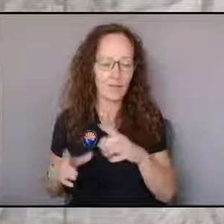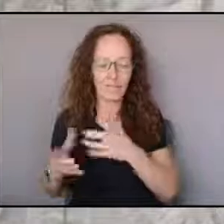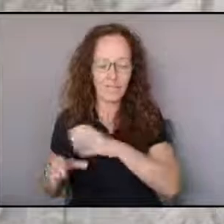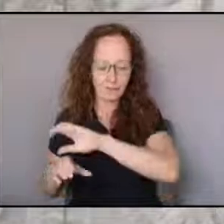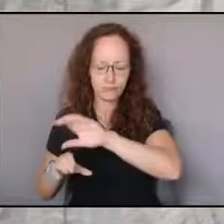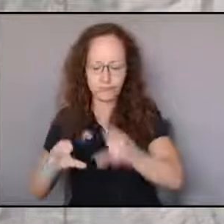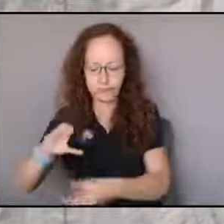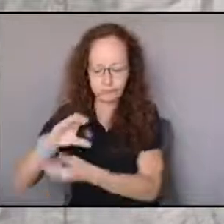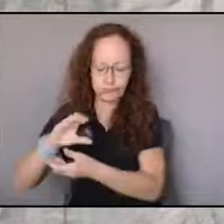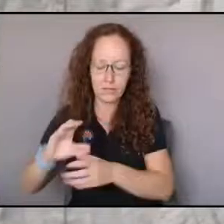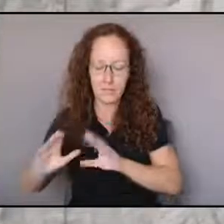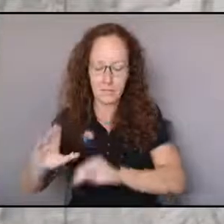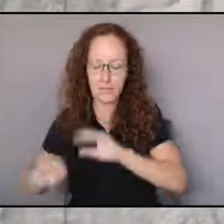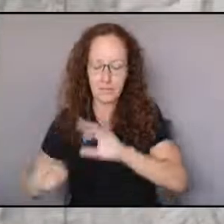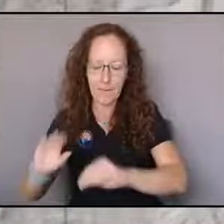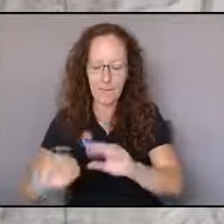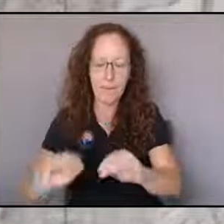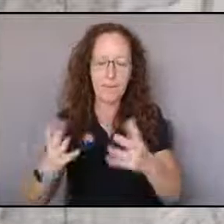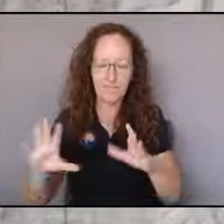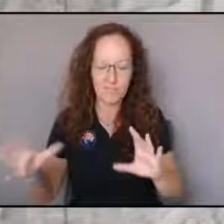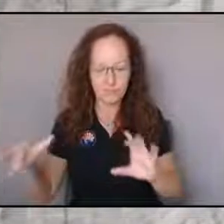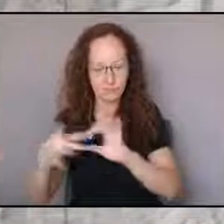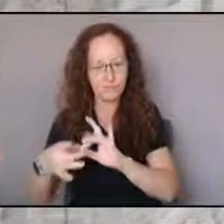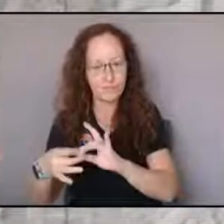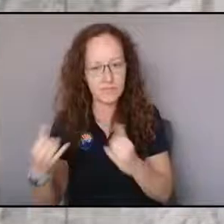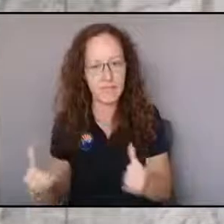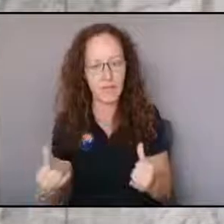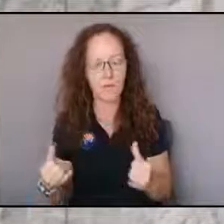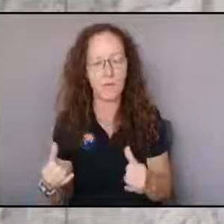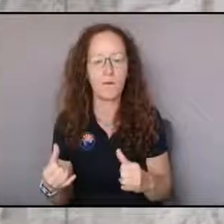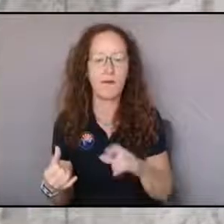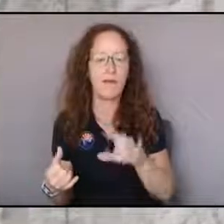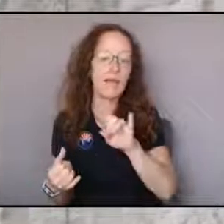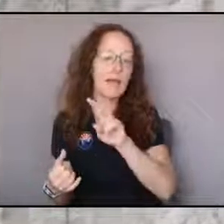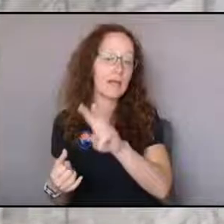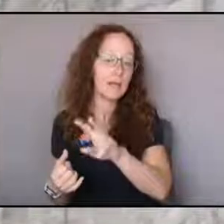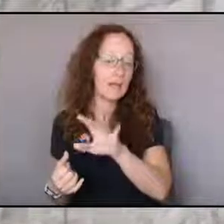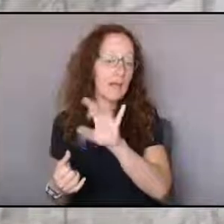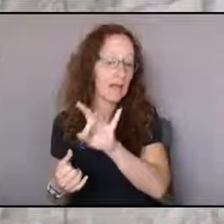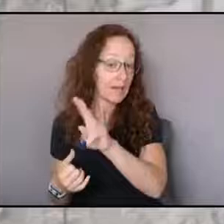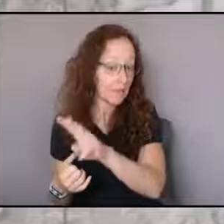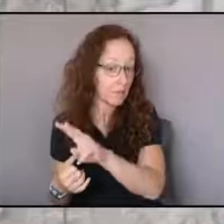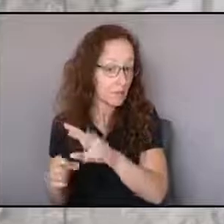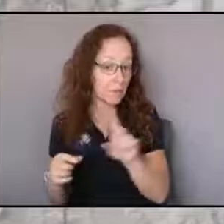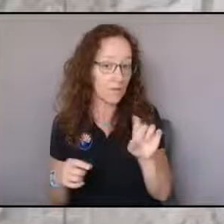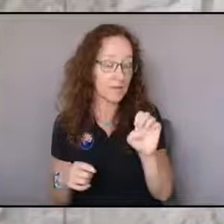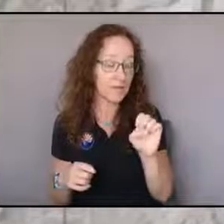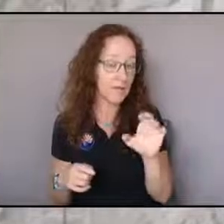IN. THE 82 ALPHA-DELTA ROAD TO THE SOUTHWEST IS ALL TIED IN.